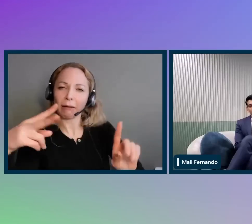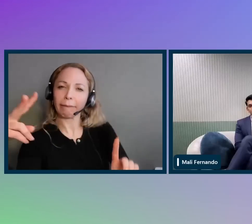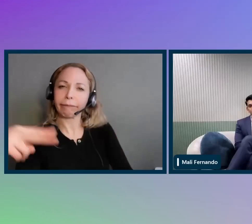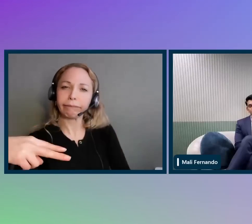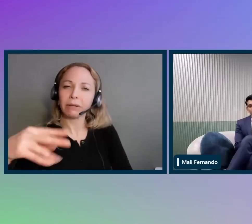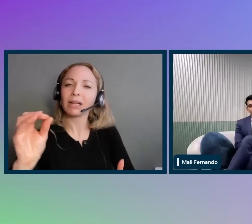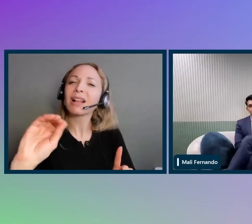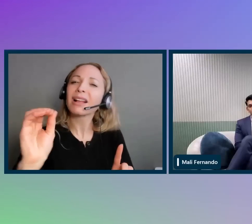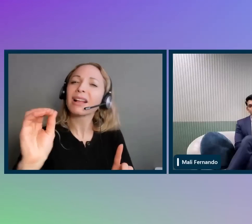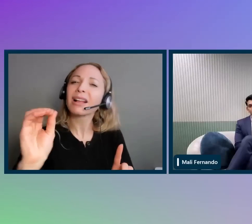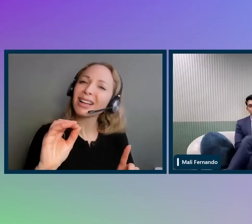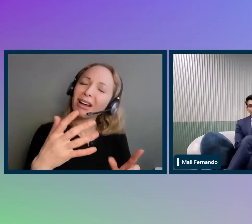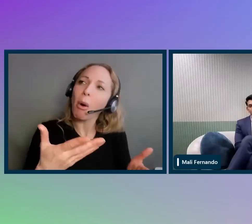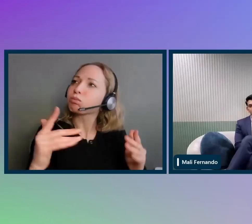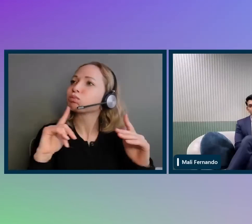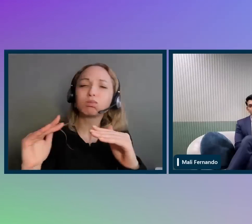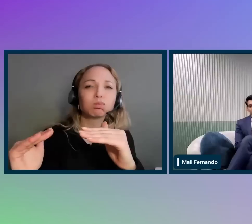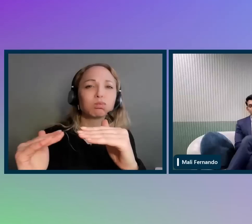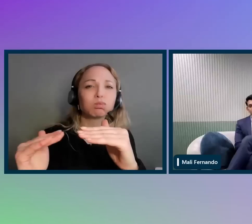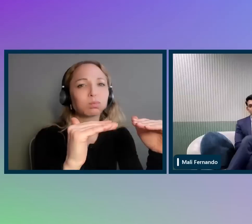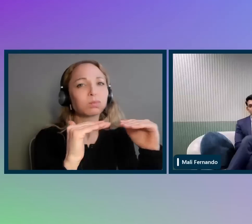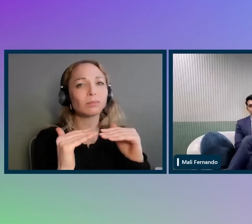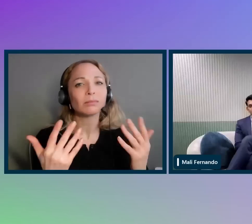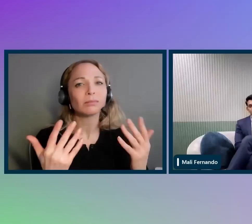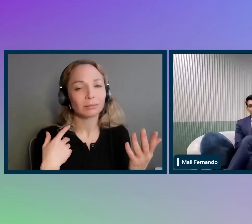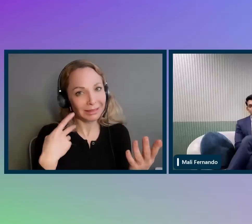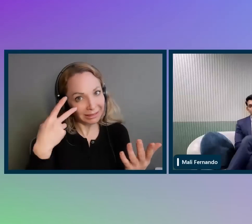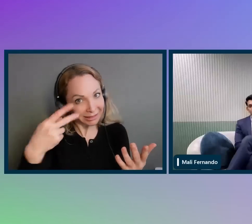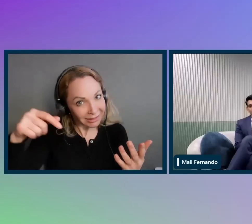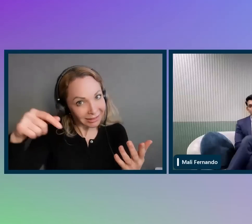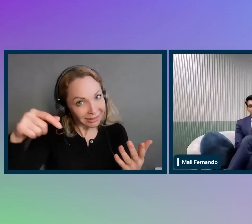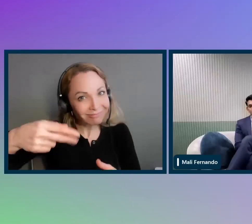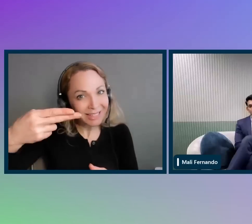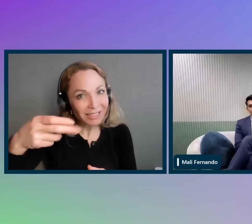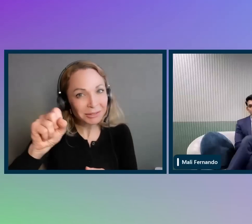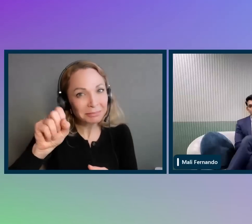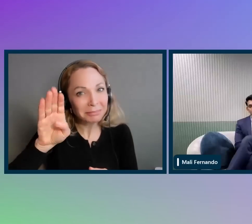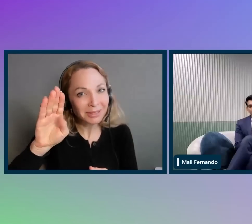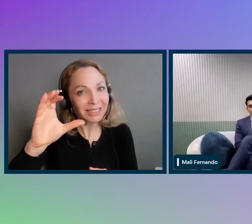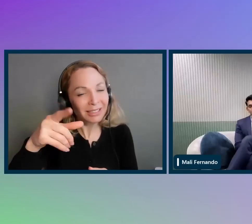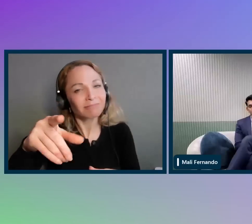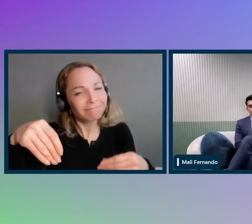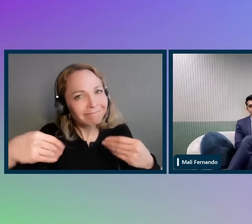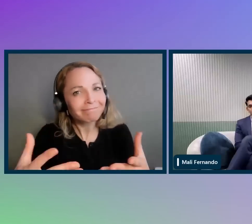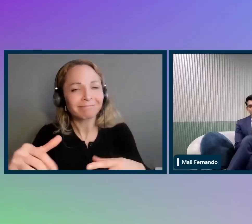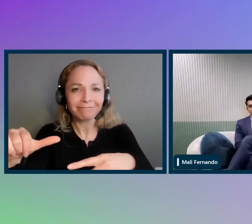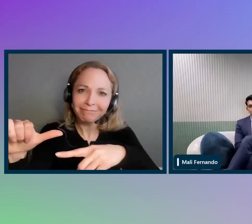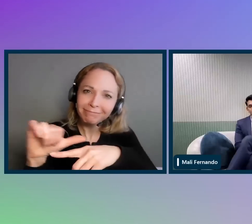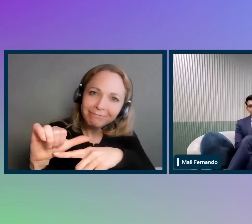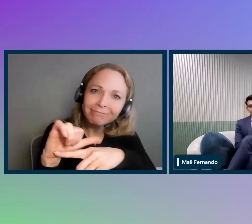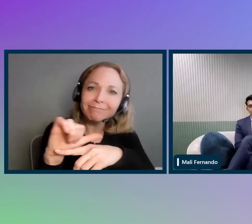and those opportunities at HSBC. Now, you've done a lot, and you said you didn't have a playbook.